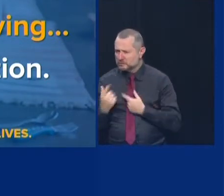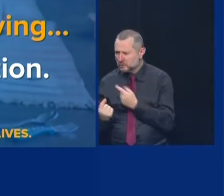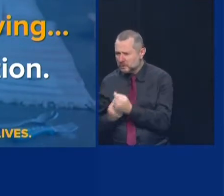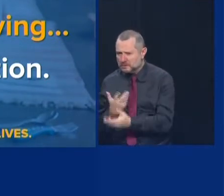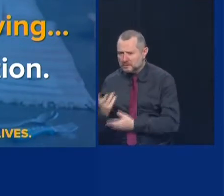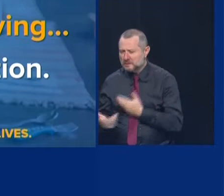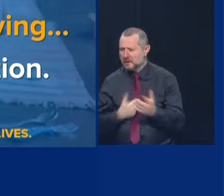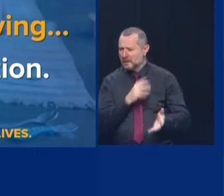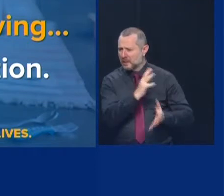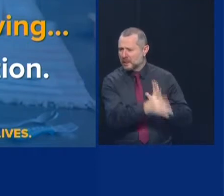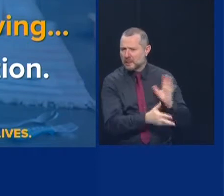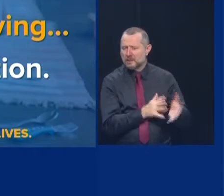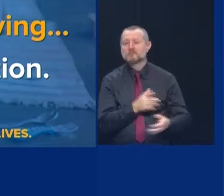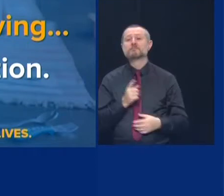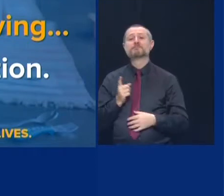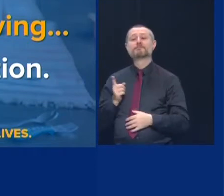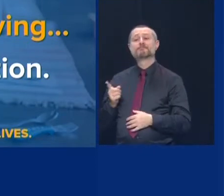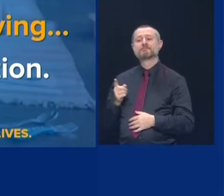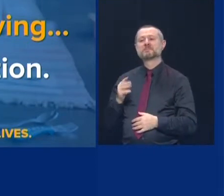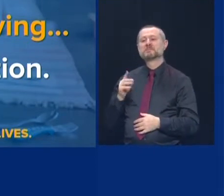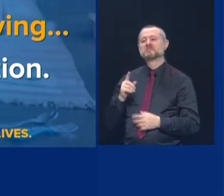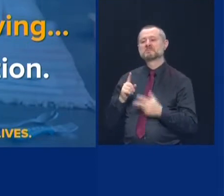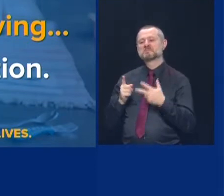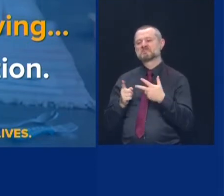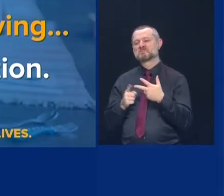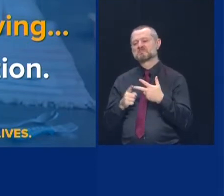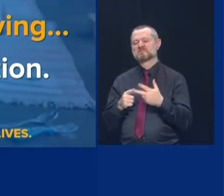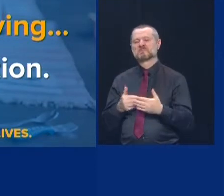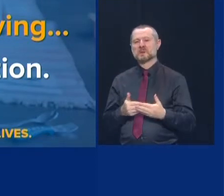I'M TALKING TO MY OTHER DAUGHTER, MICHAELA.